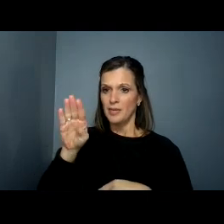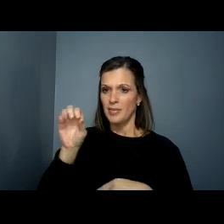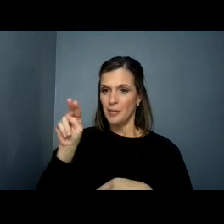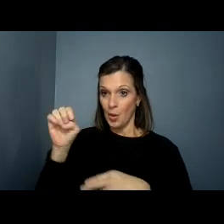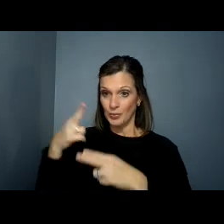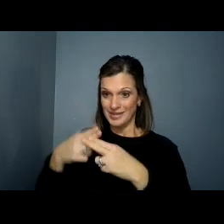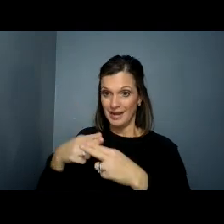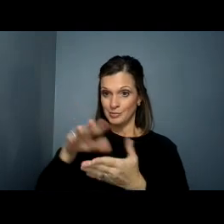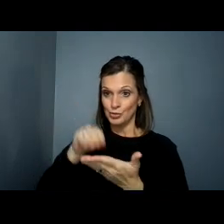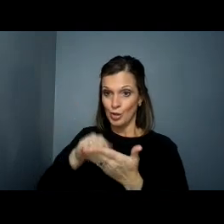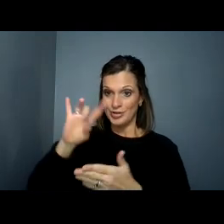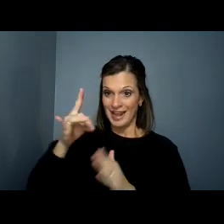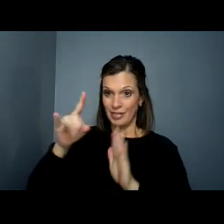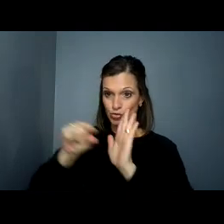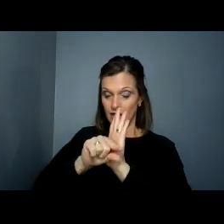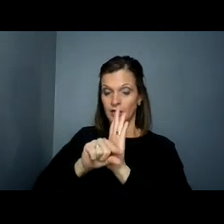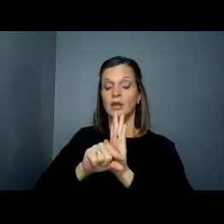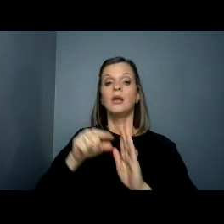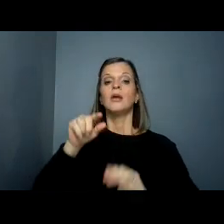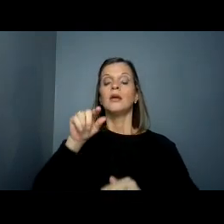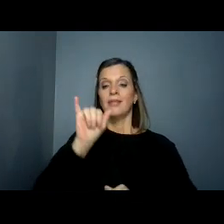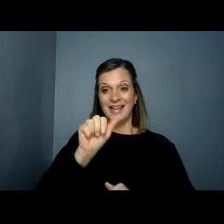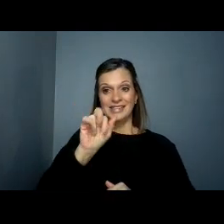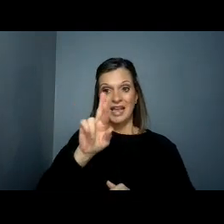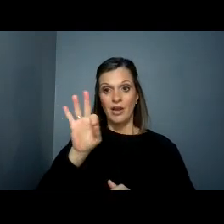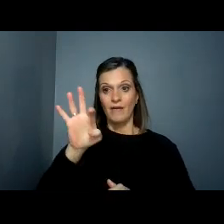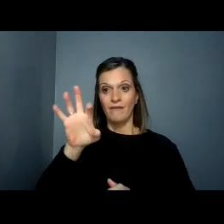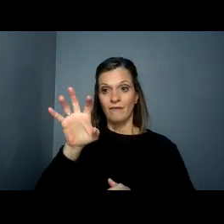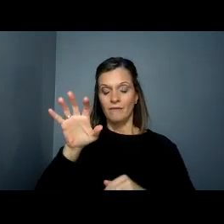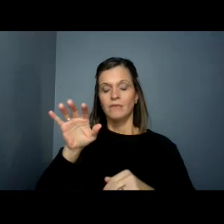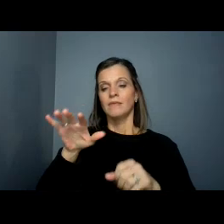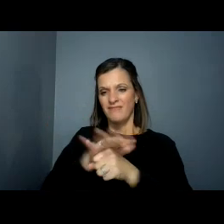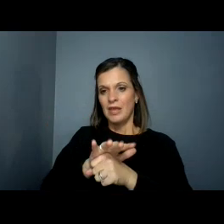And if that box is airfield, when I moved the drum, it's going to it'll move.